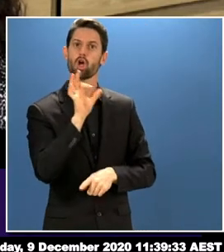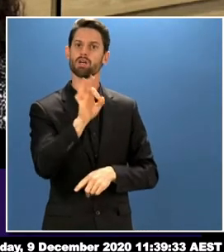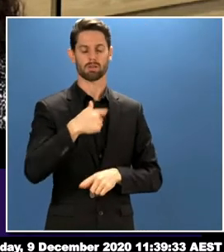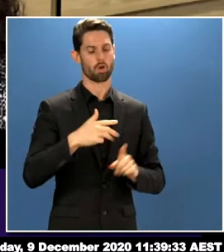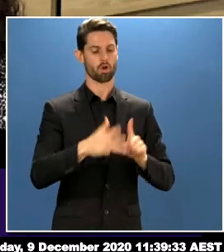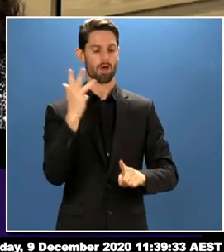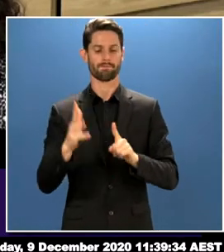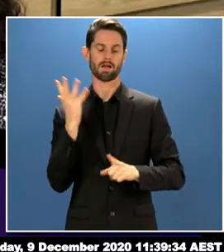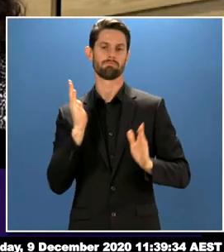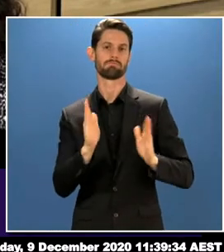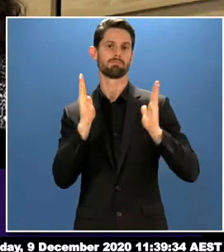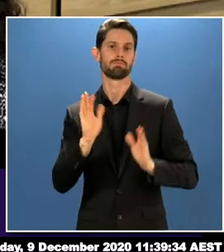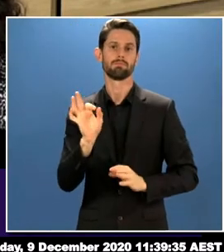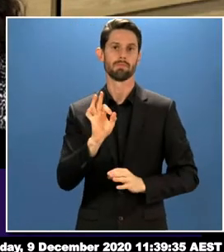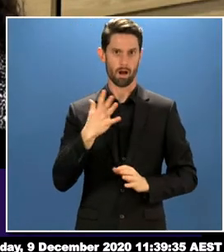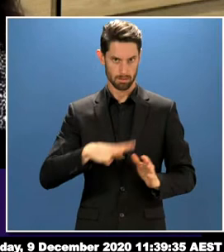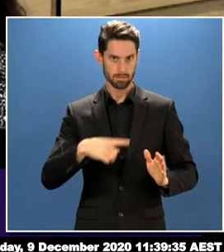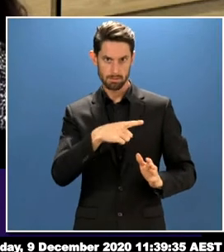I would believe so.